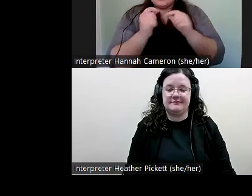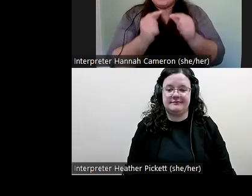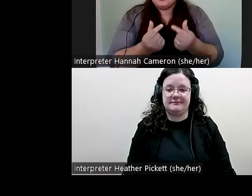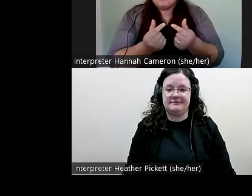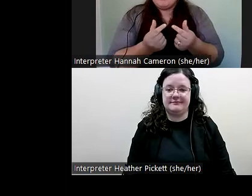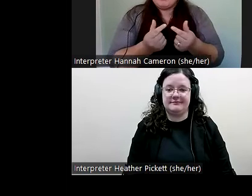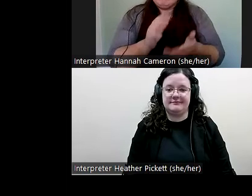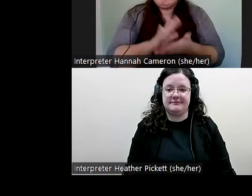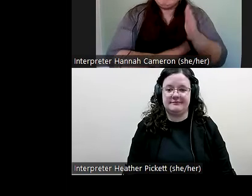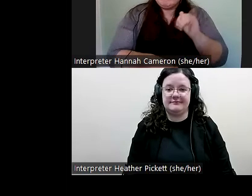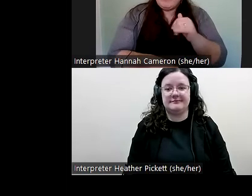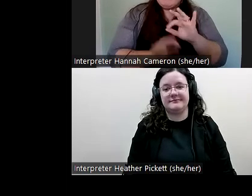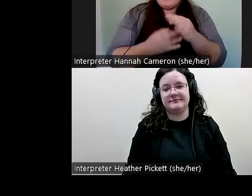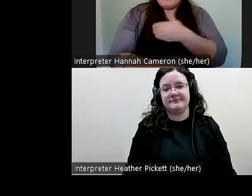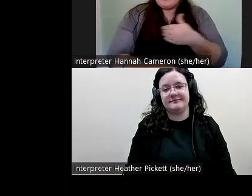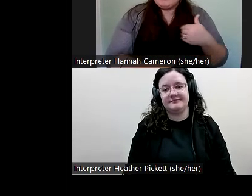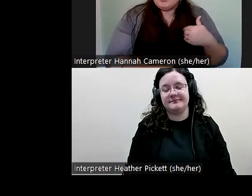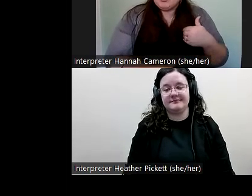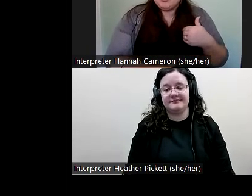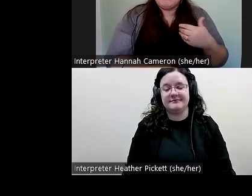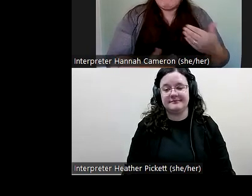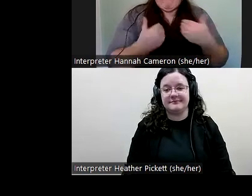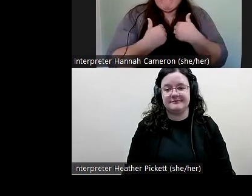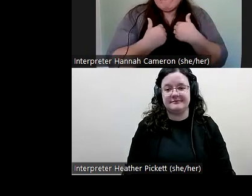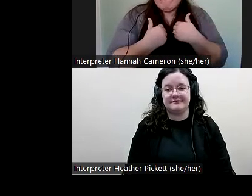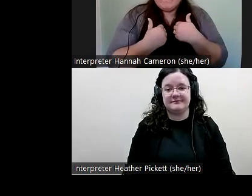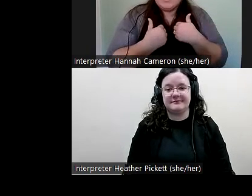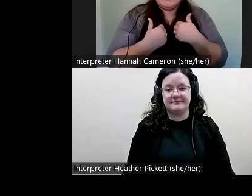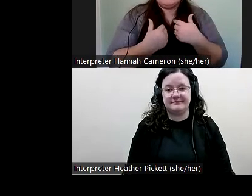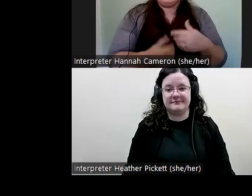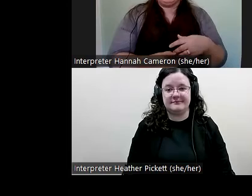who live with a mental illness as well and you know if you've ever been in a group where people